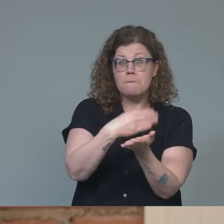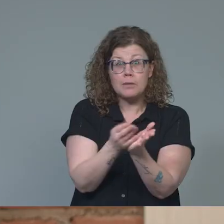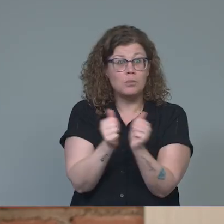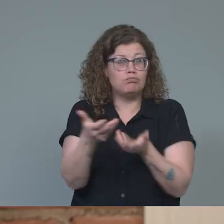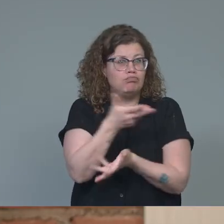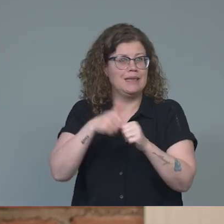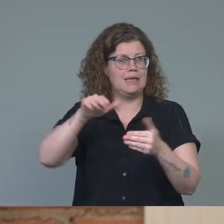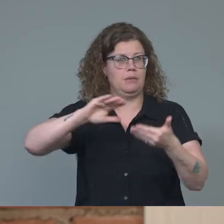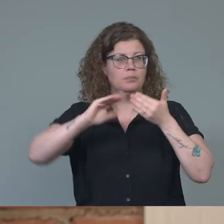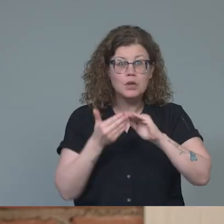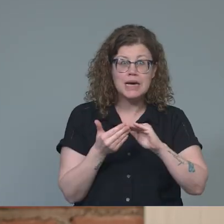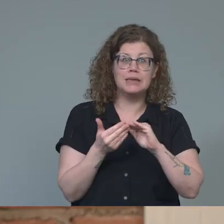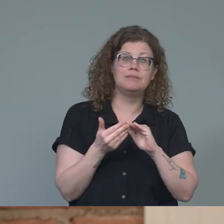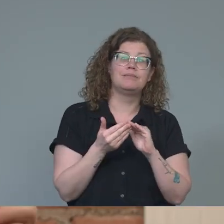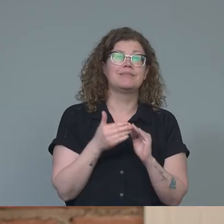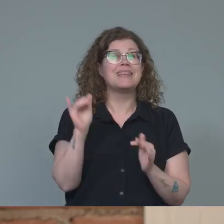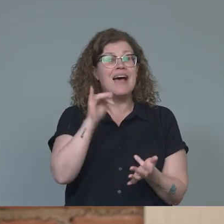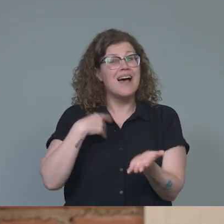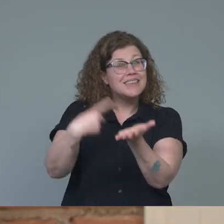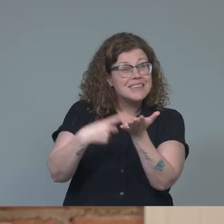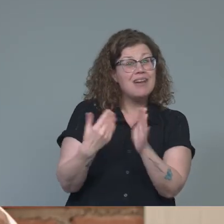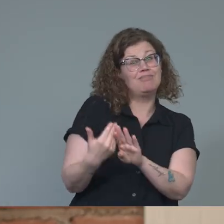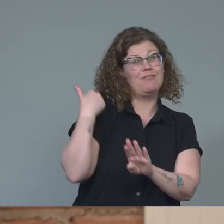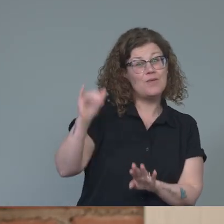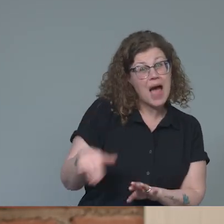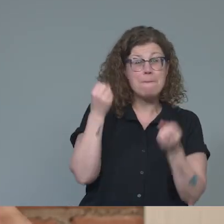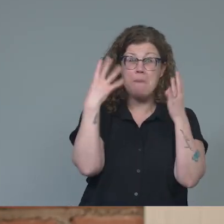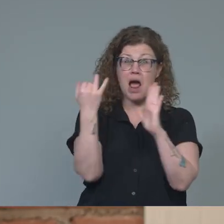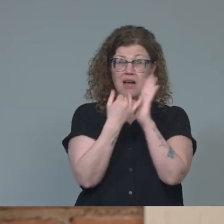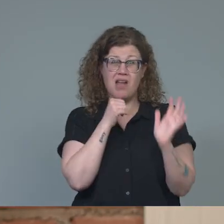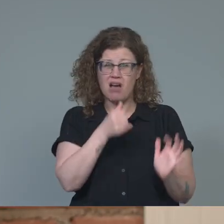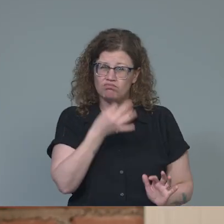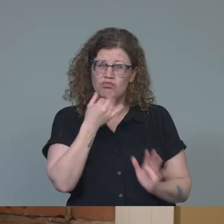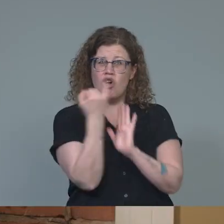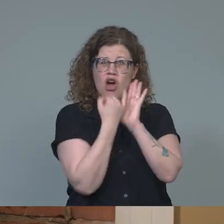for engagement upfront so that you can find an artist who is suitable to meet those needs. And